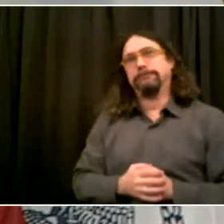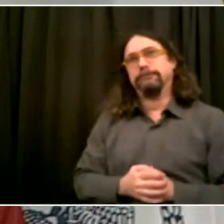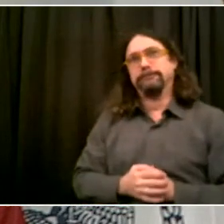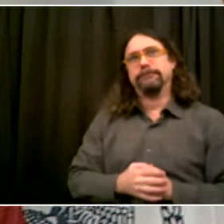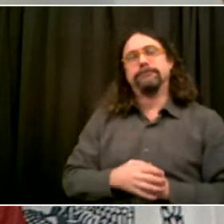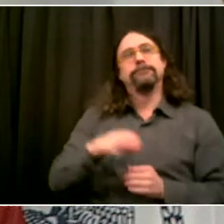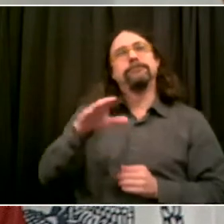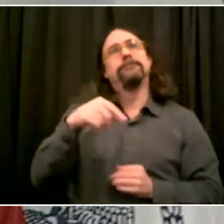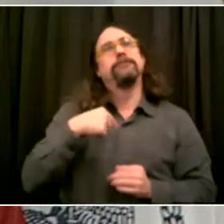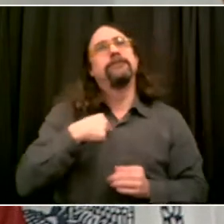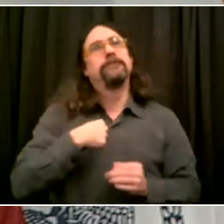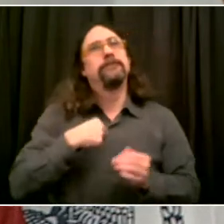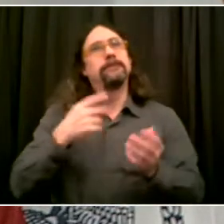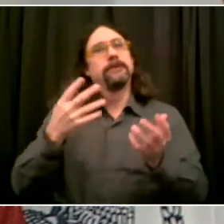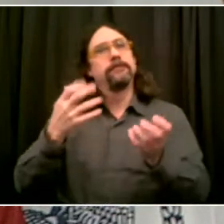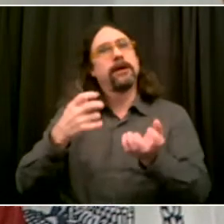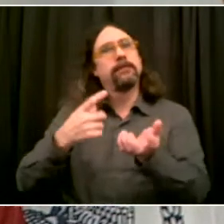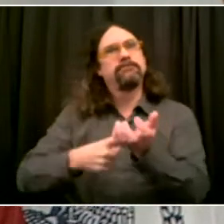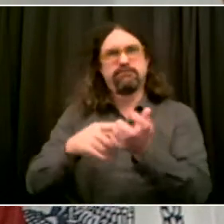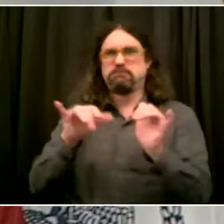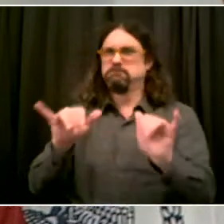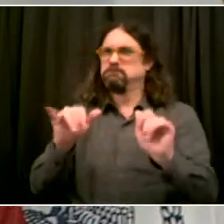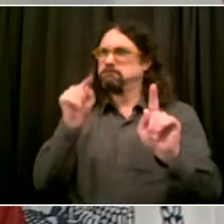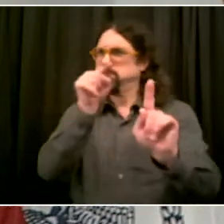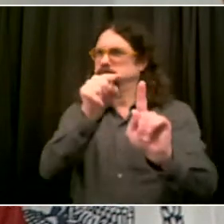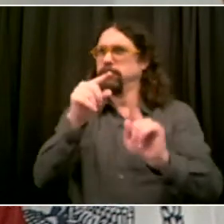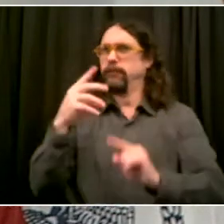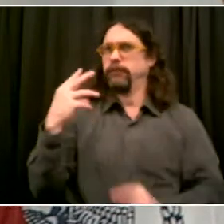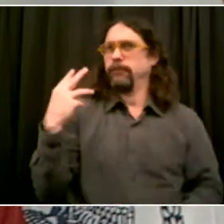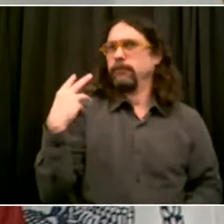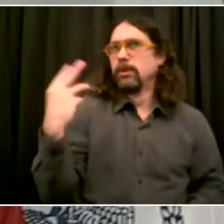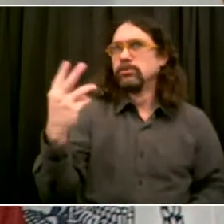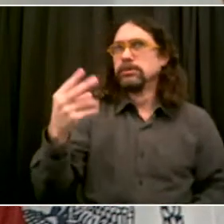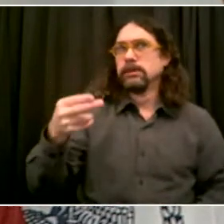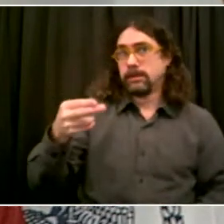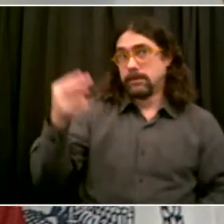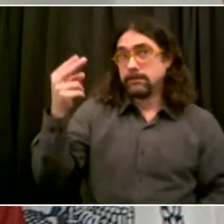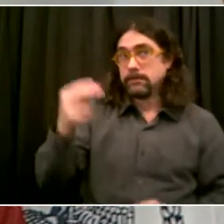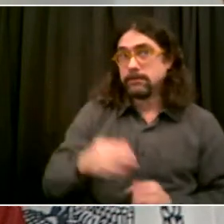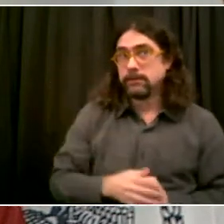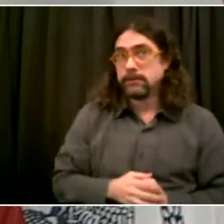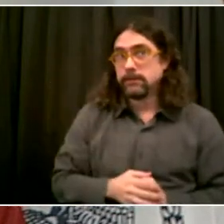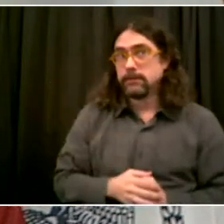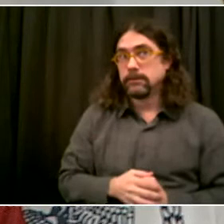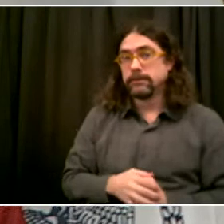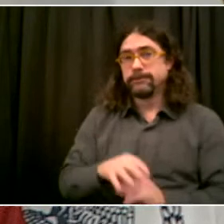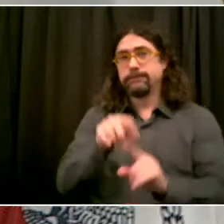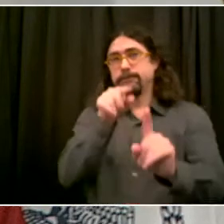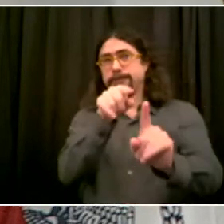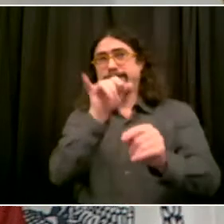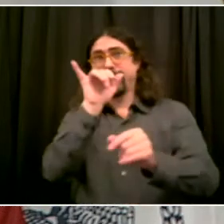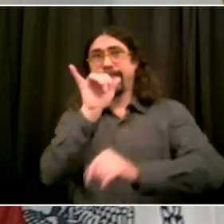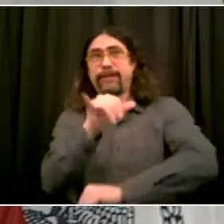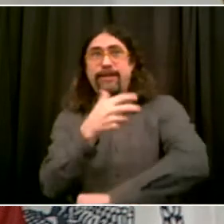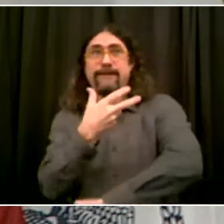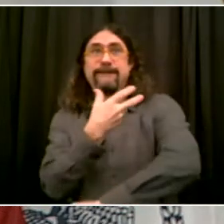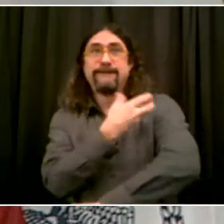QUESTII ONNOT T ONLY INSTANCES IN THE SITE E WASHINGTON HEIGHT WHERE THE WEBSITES ONLY